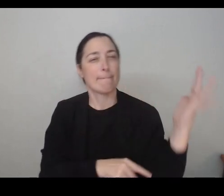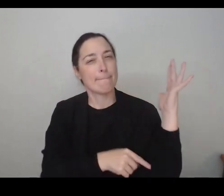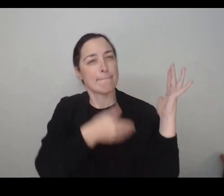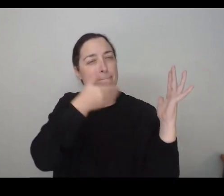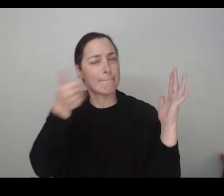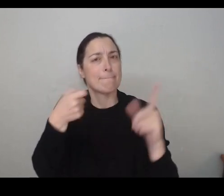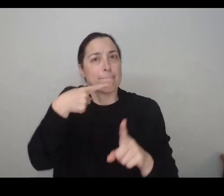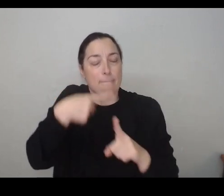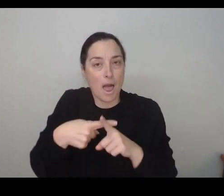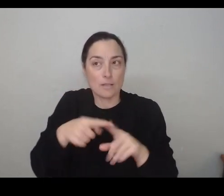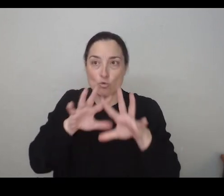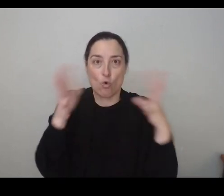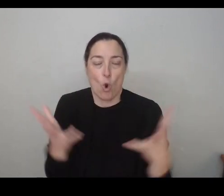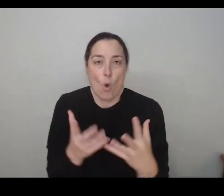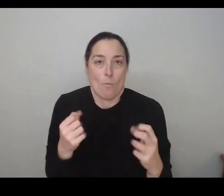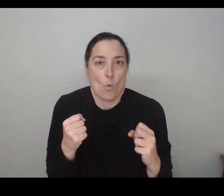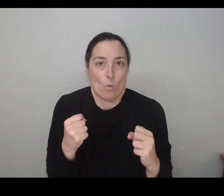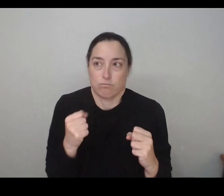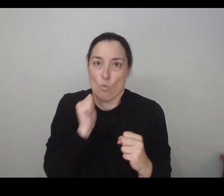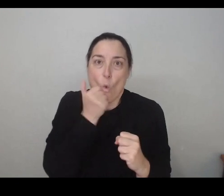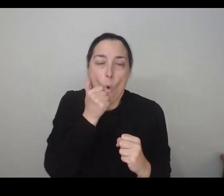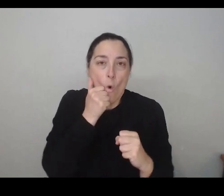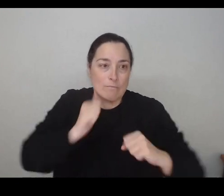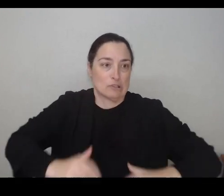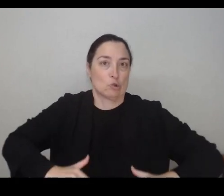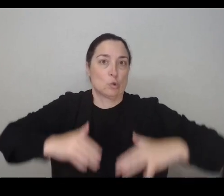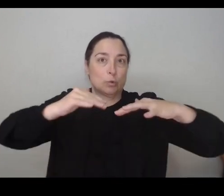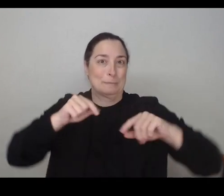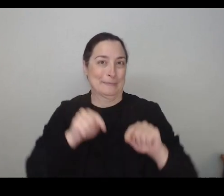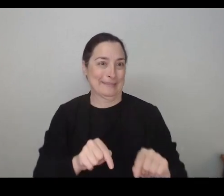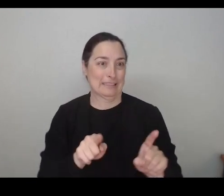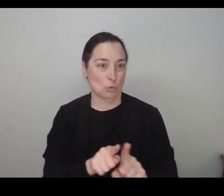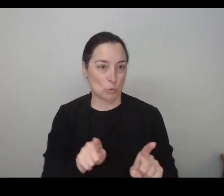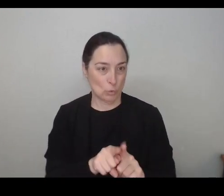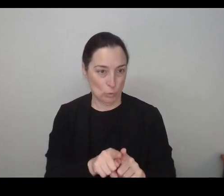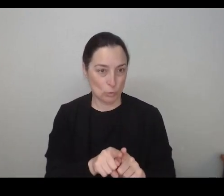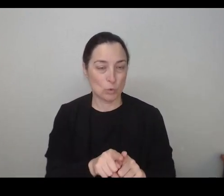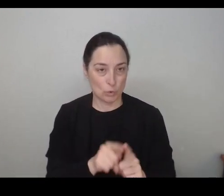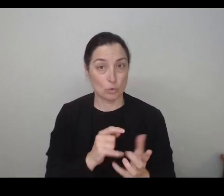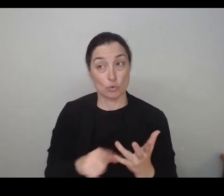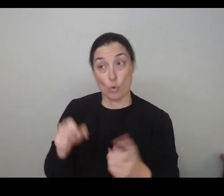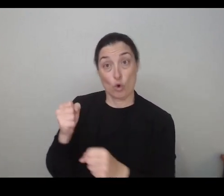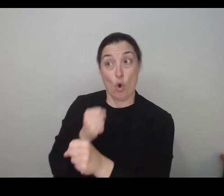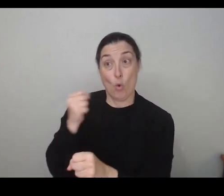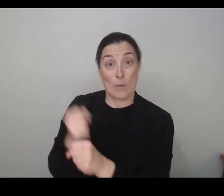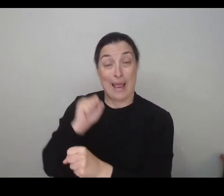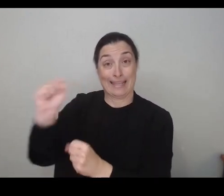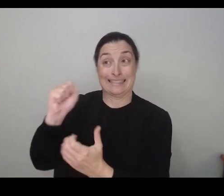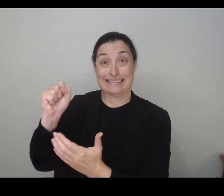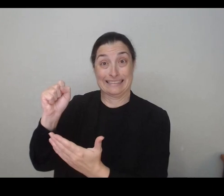With humour and assurance, Kihara stage Gauguin painting with the lead female protagonist replaced by Fa'afafine.